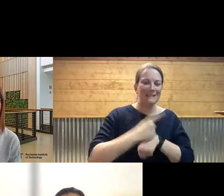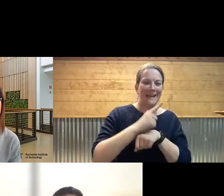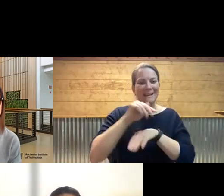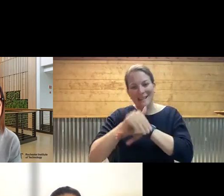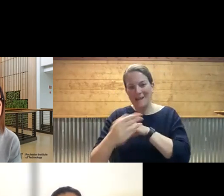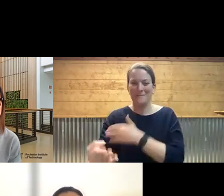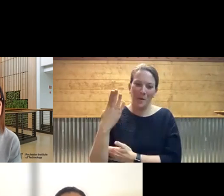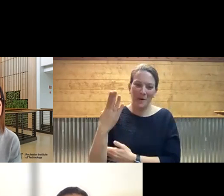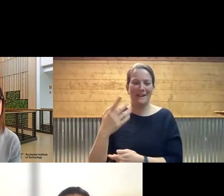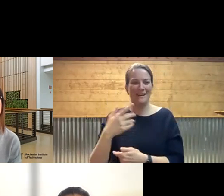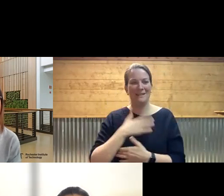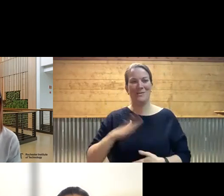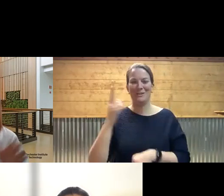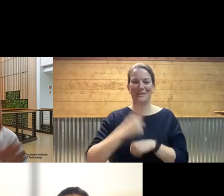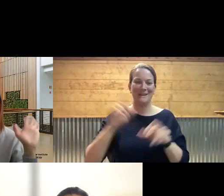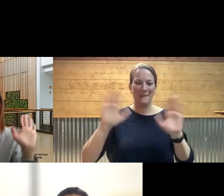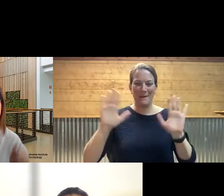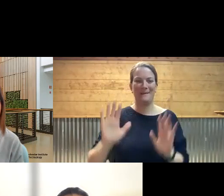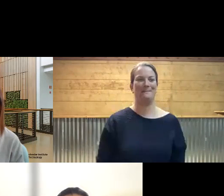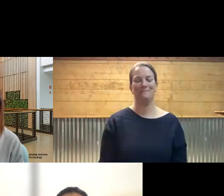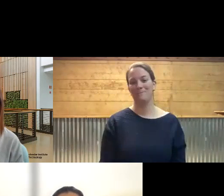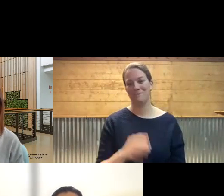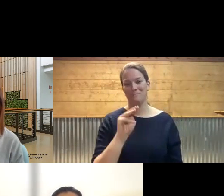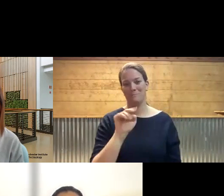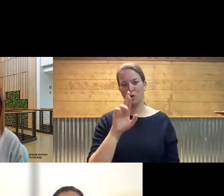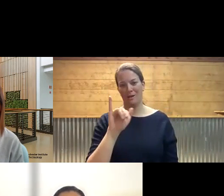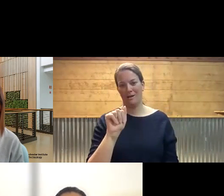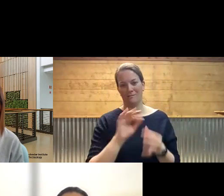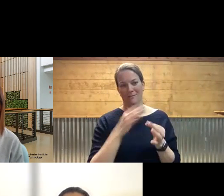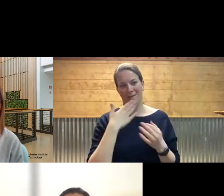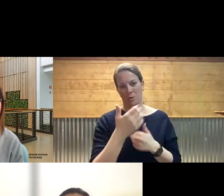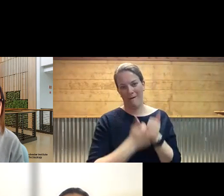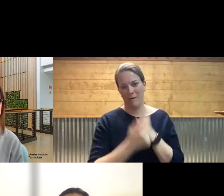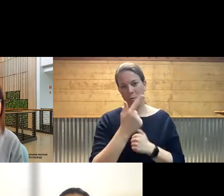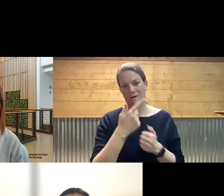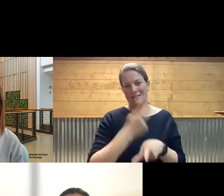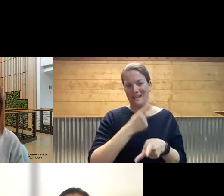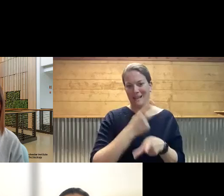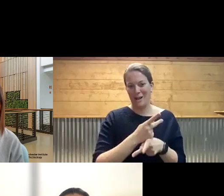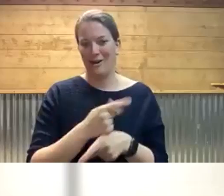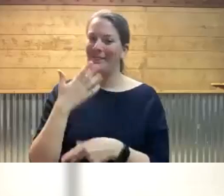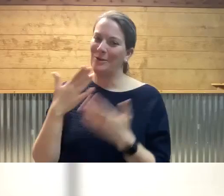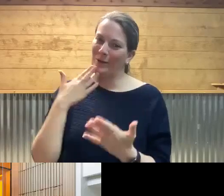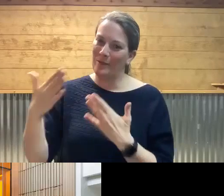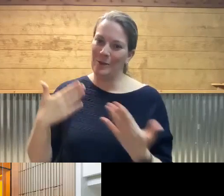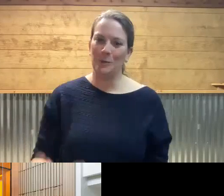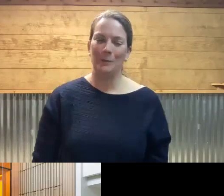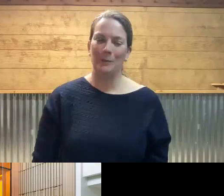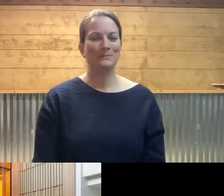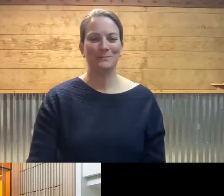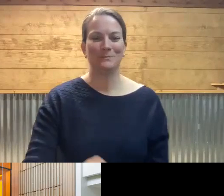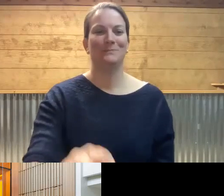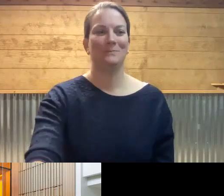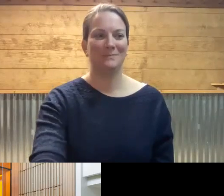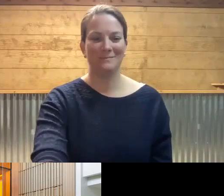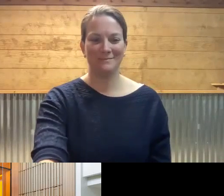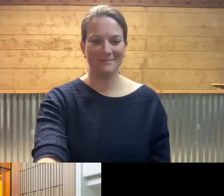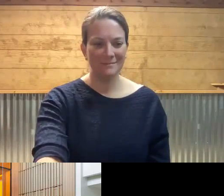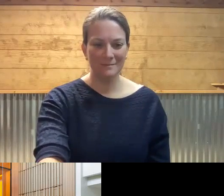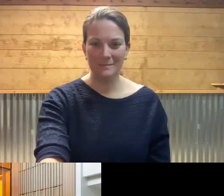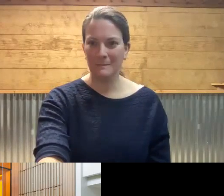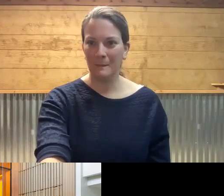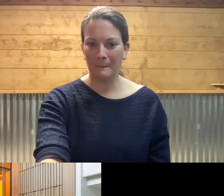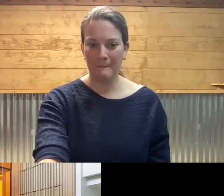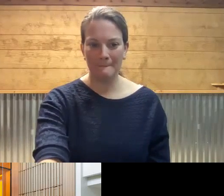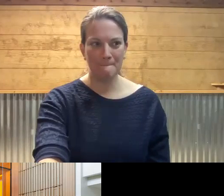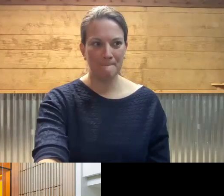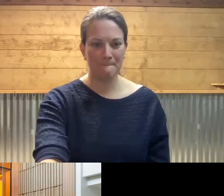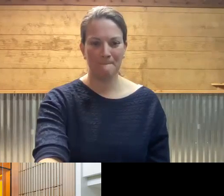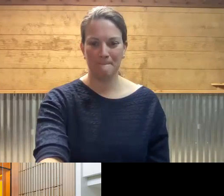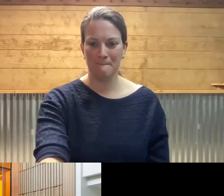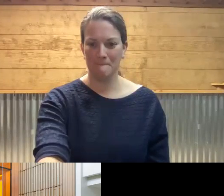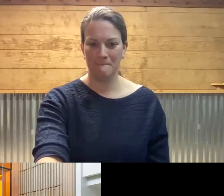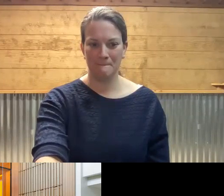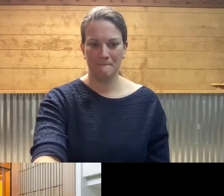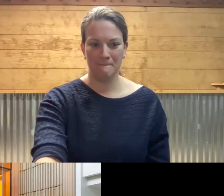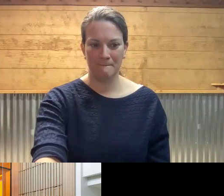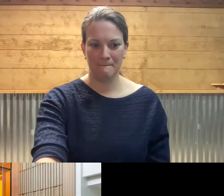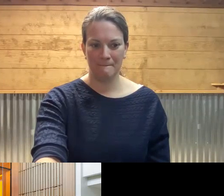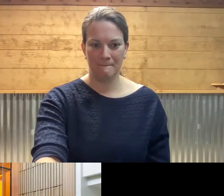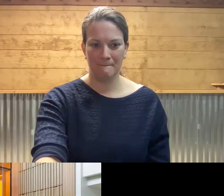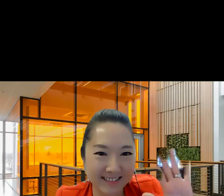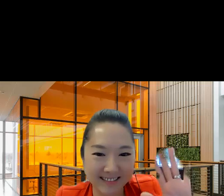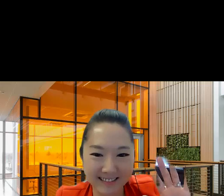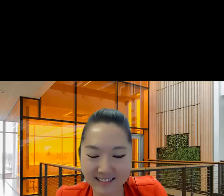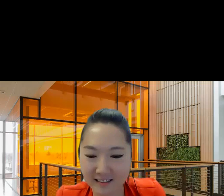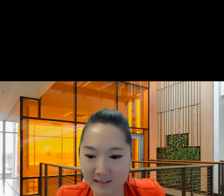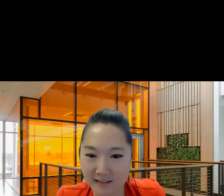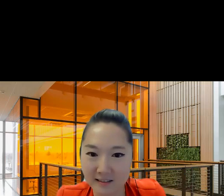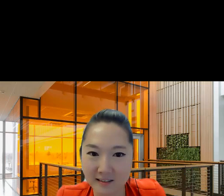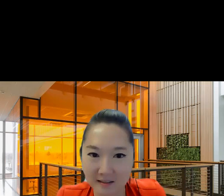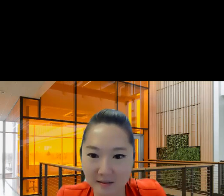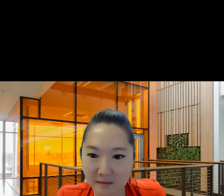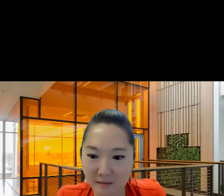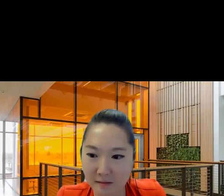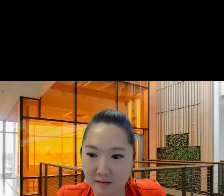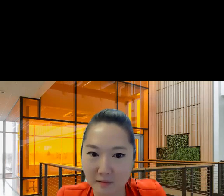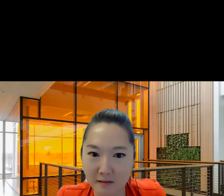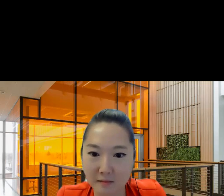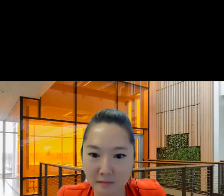Have a good one. Thanks, everyone. Take care. Thank you. Thank you.